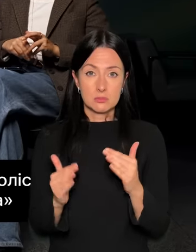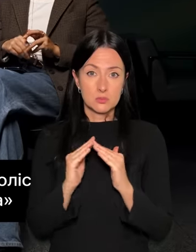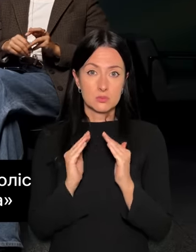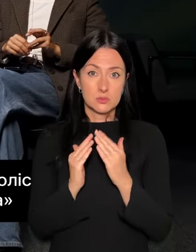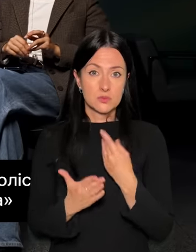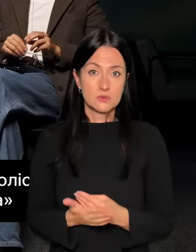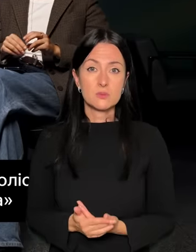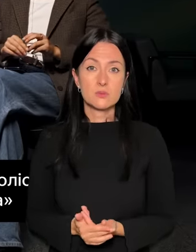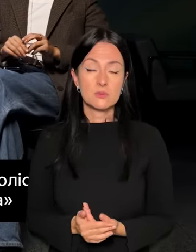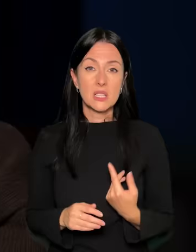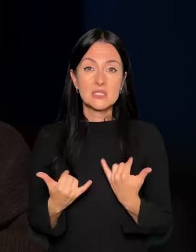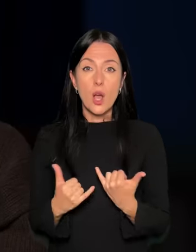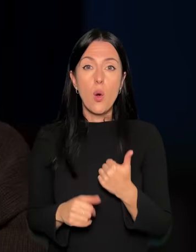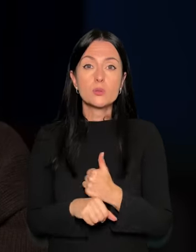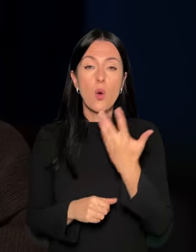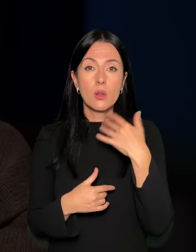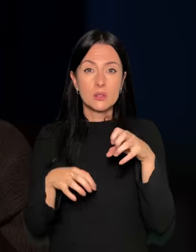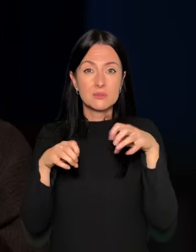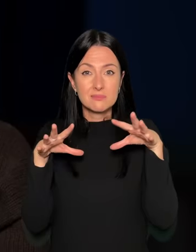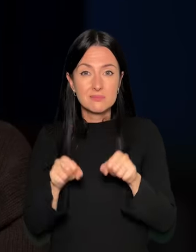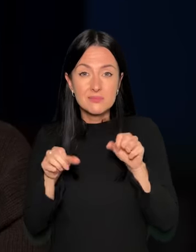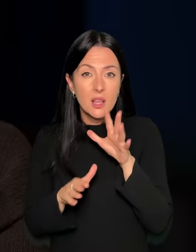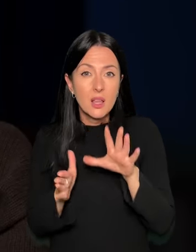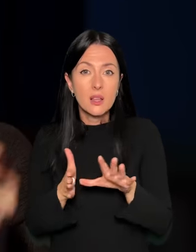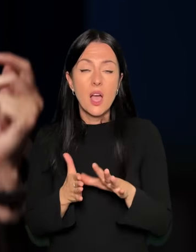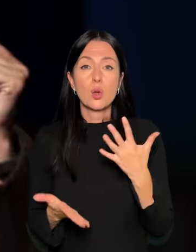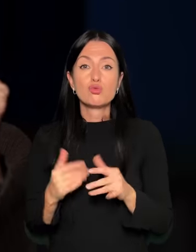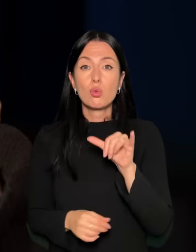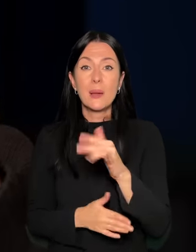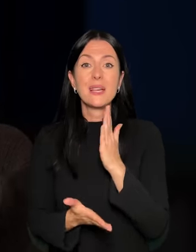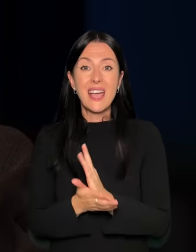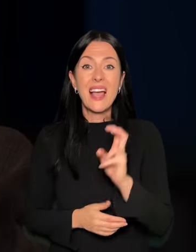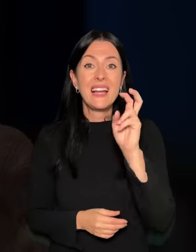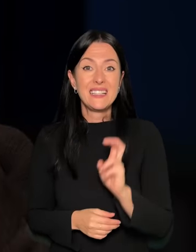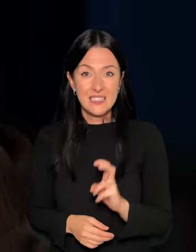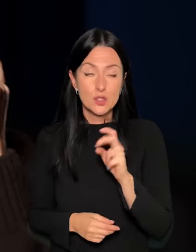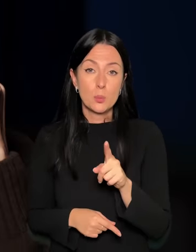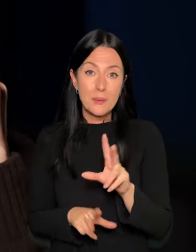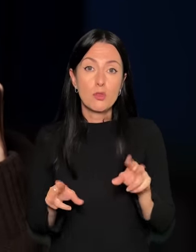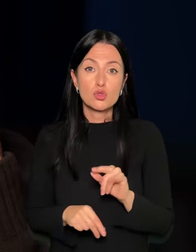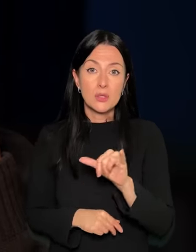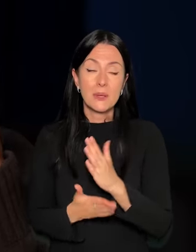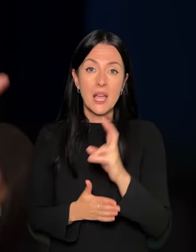Especially now, during blackouts, power outages. If you have an elevator, you're lucky,